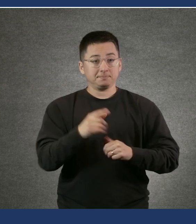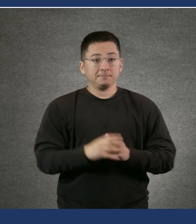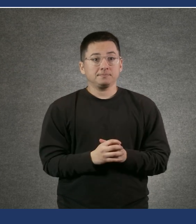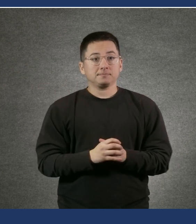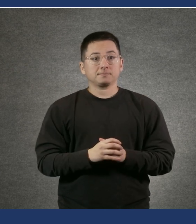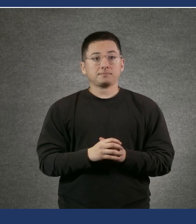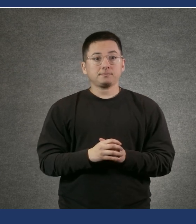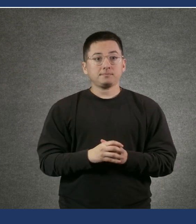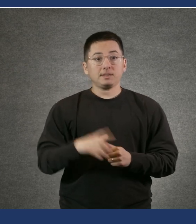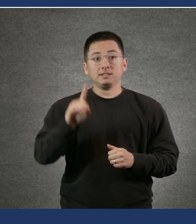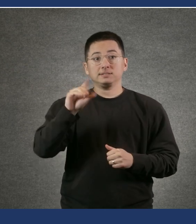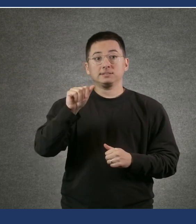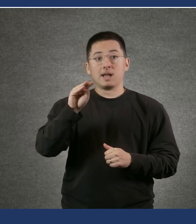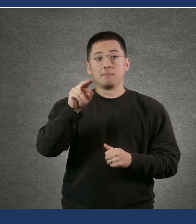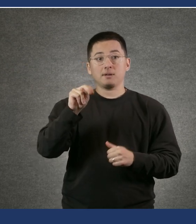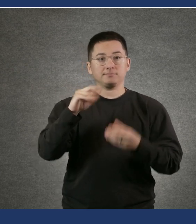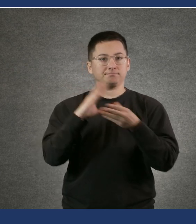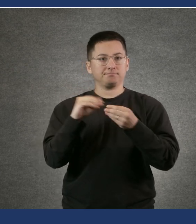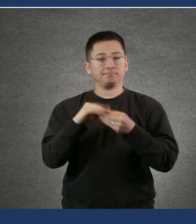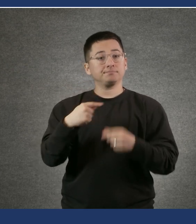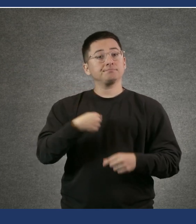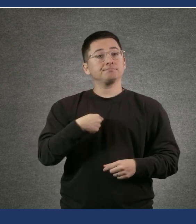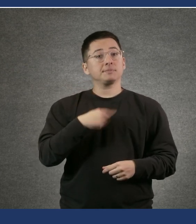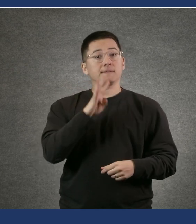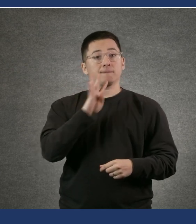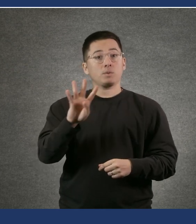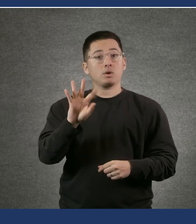I'm a 49-year-old mechanical engineer from